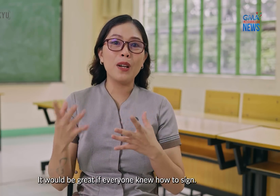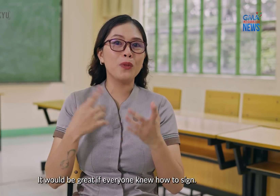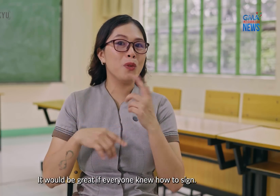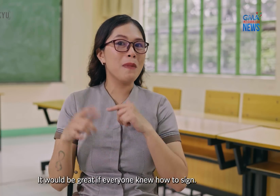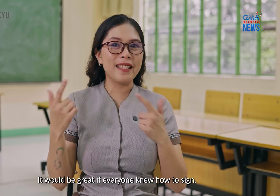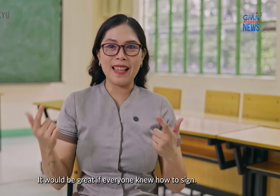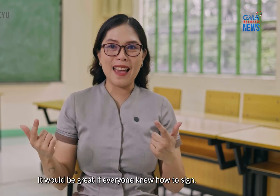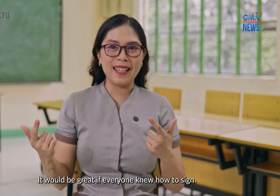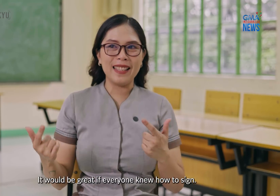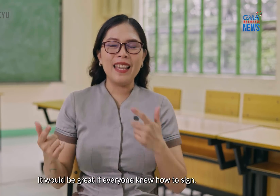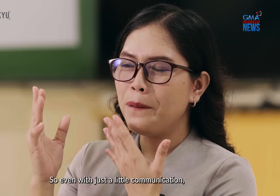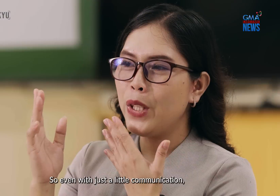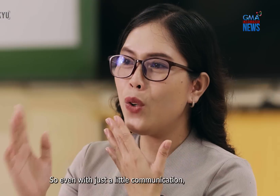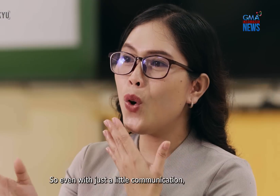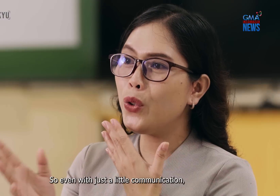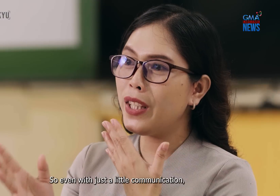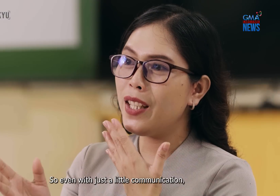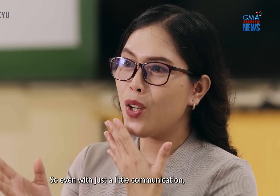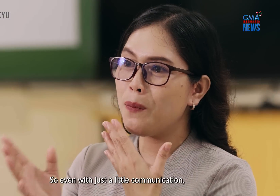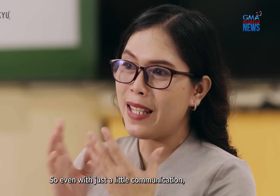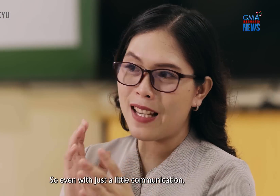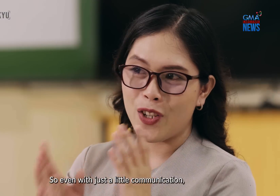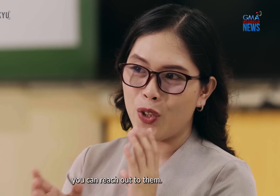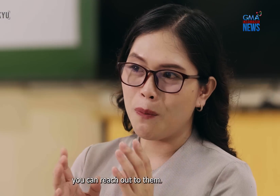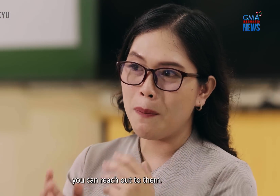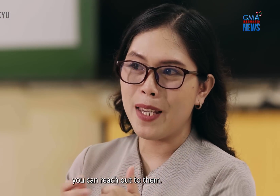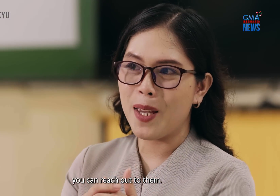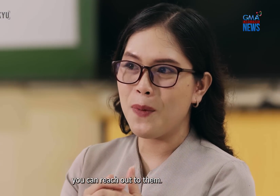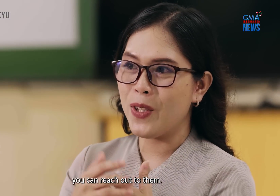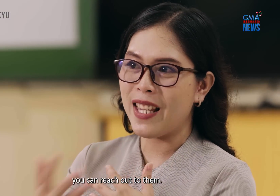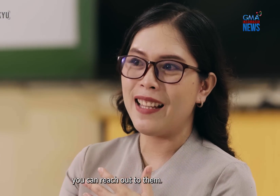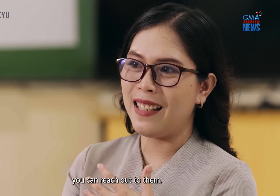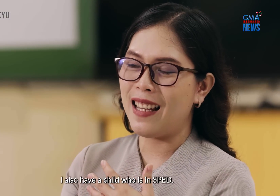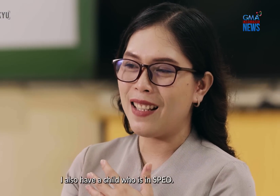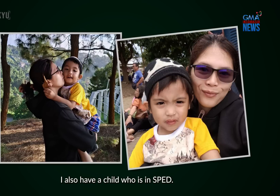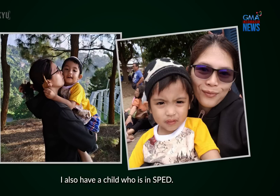It’s because they can’t keep up. They can’t hear anything.